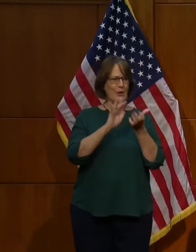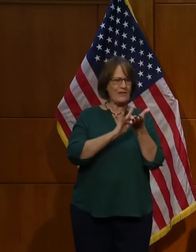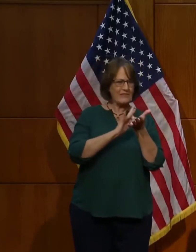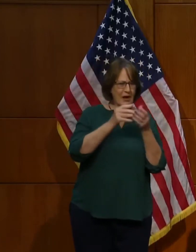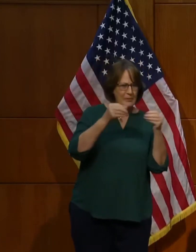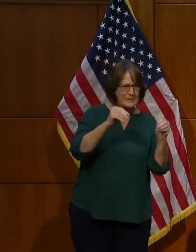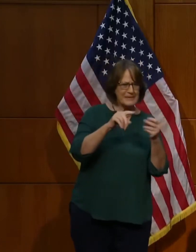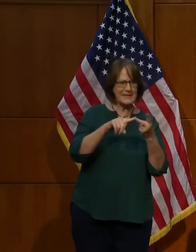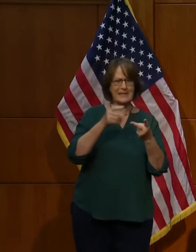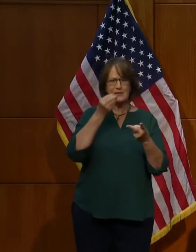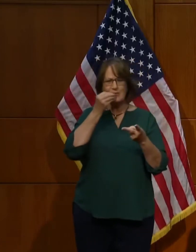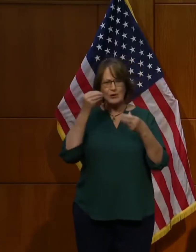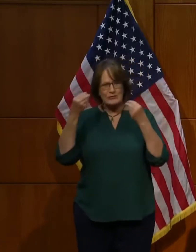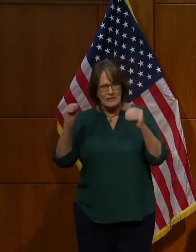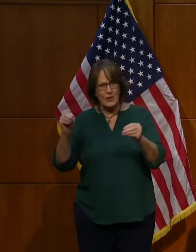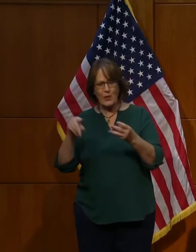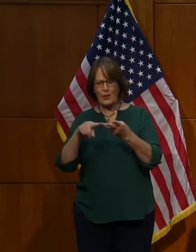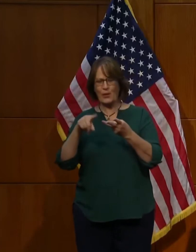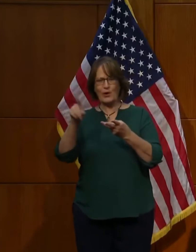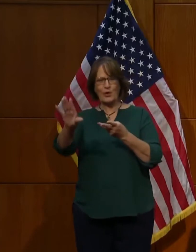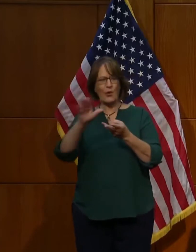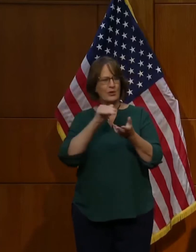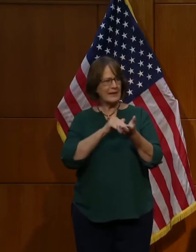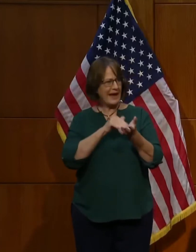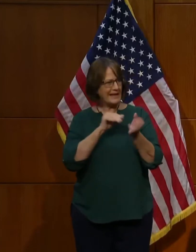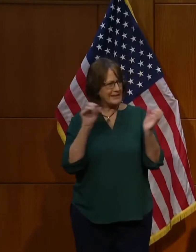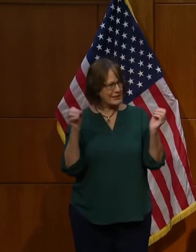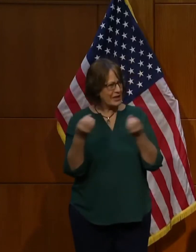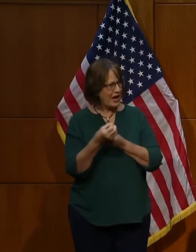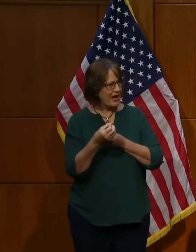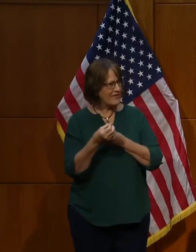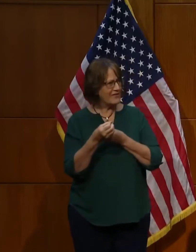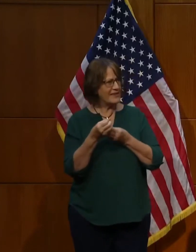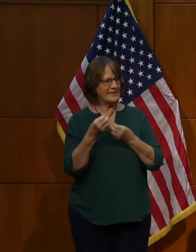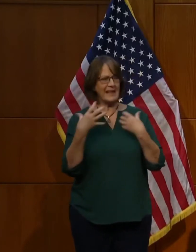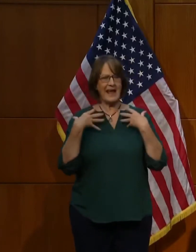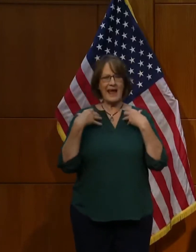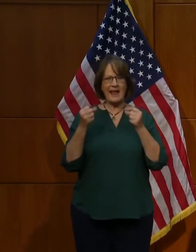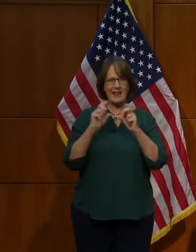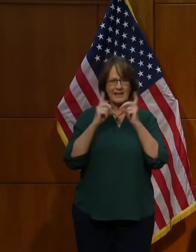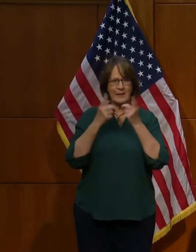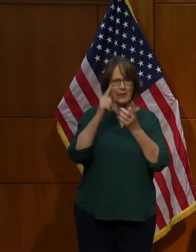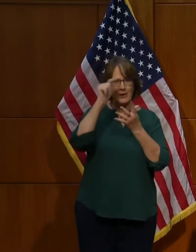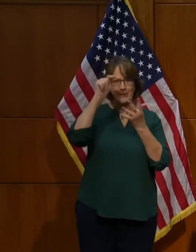store at your doctor's office at the health department at lots of